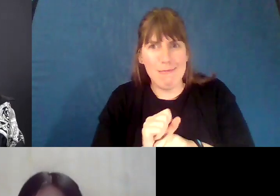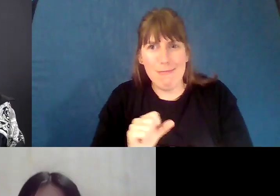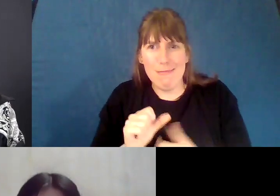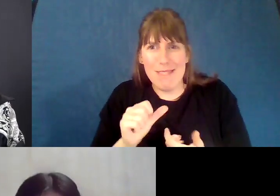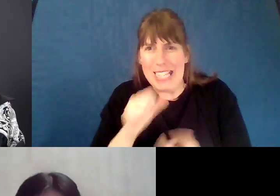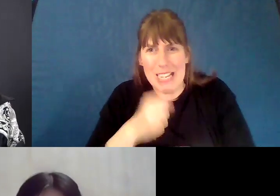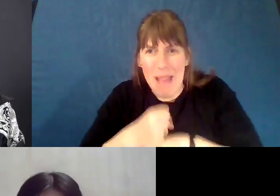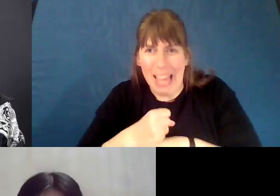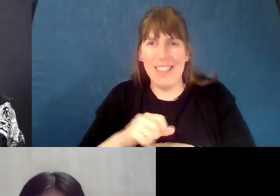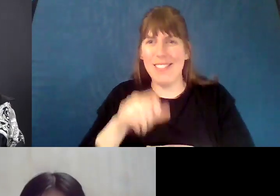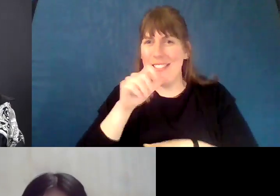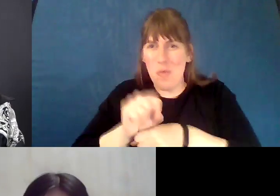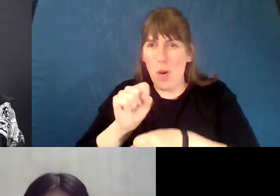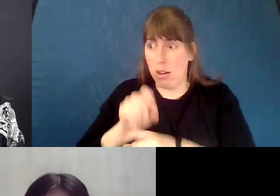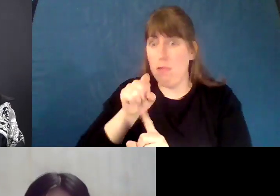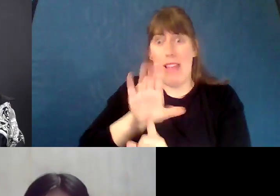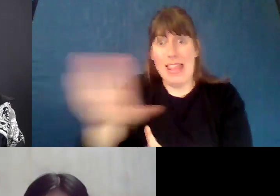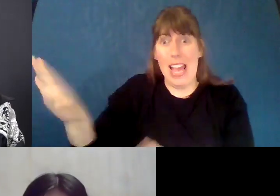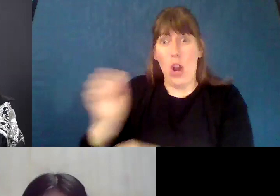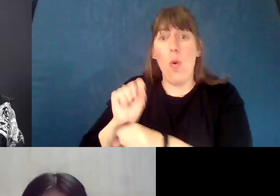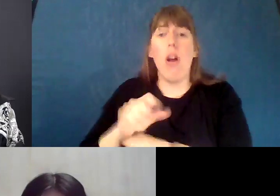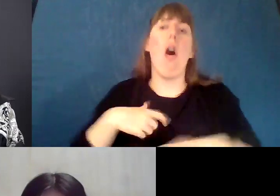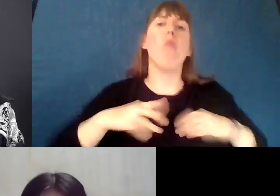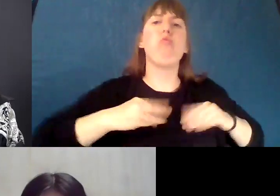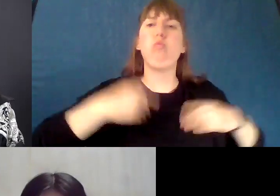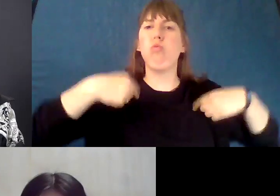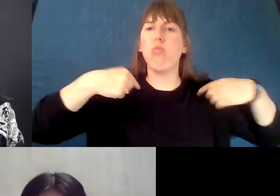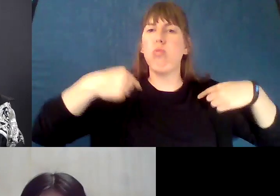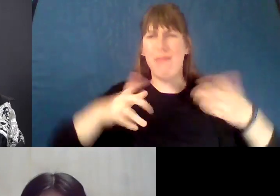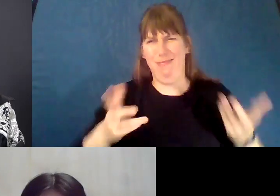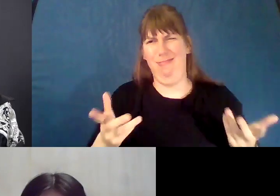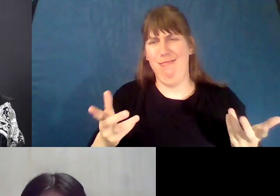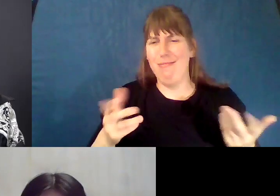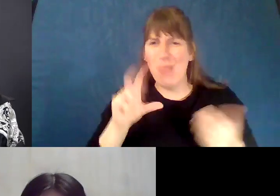or that is not entirely our work. And with a project like this, it takes, you know, like